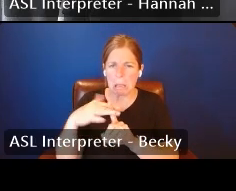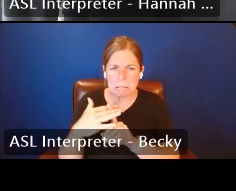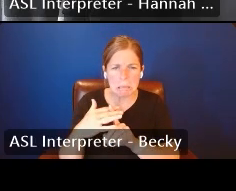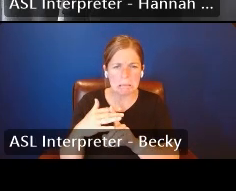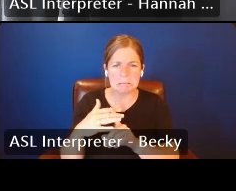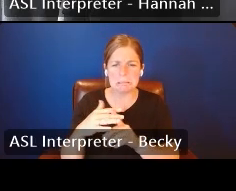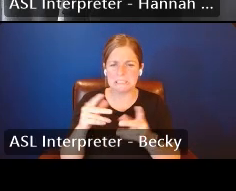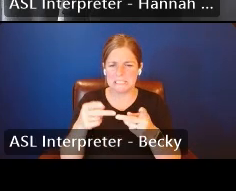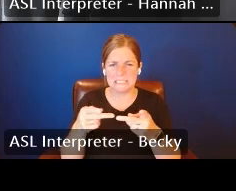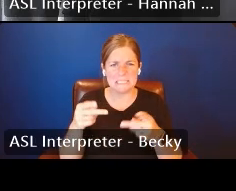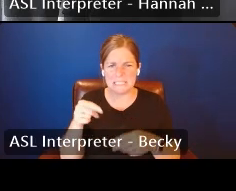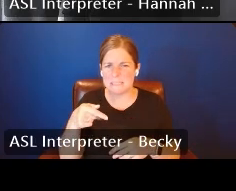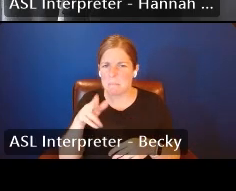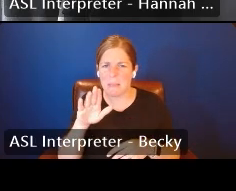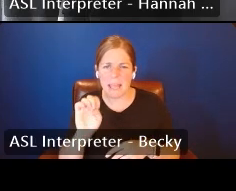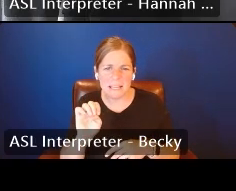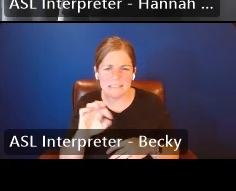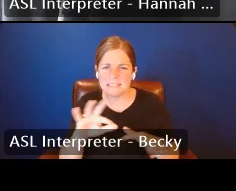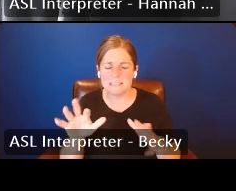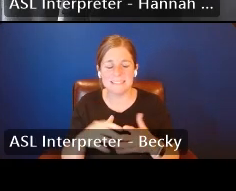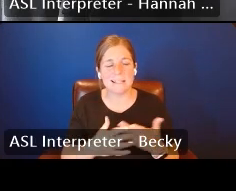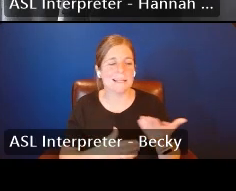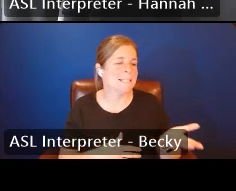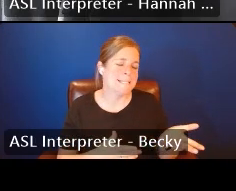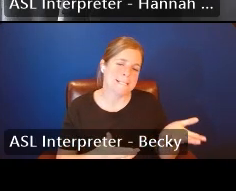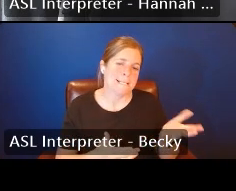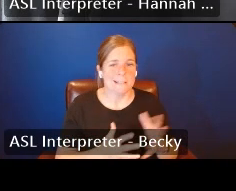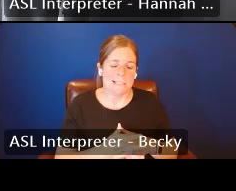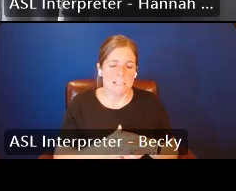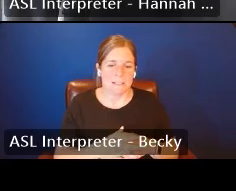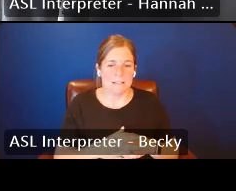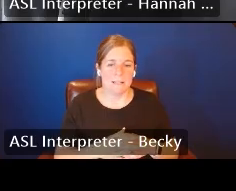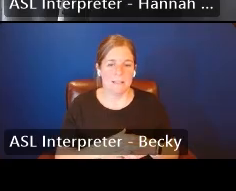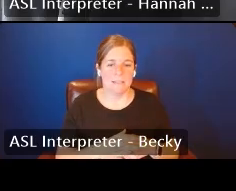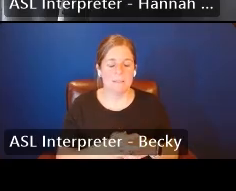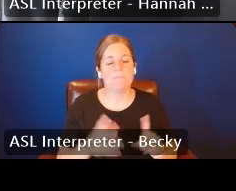Yeah, there was some. I think once you get into the results,